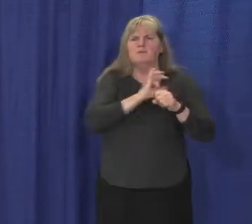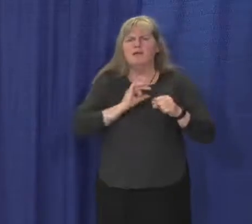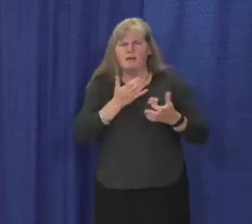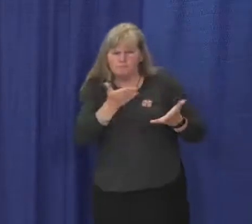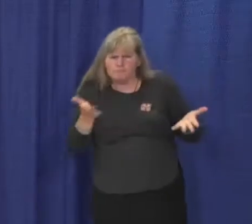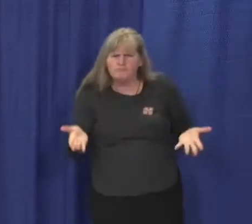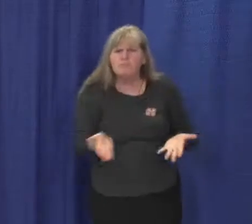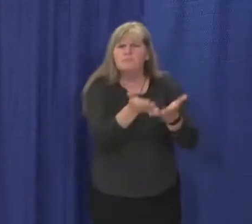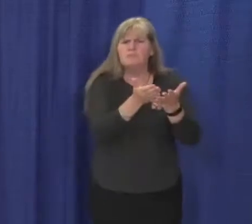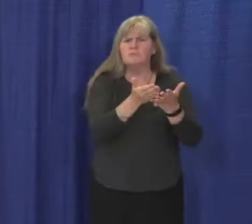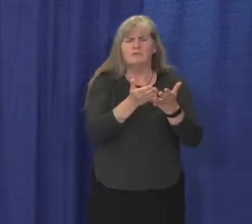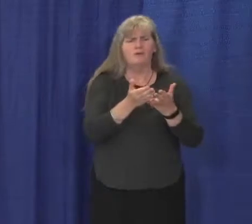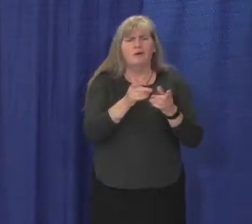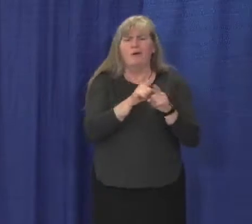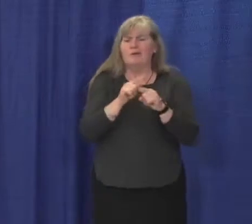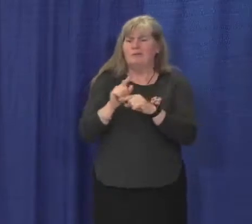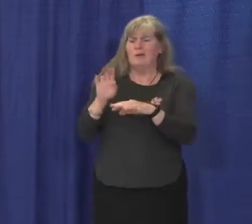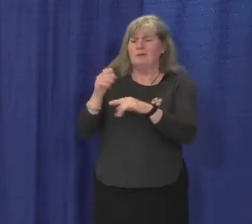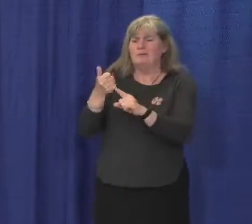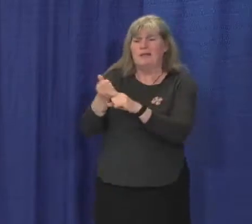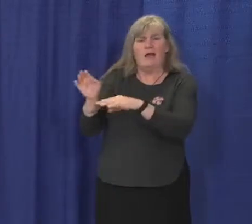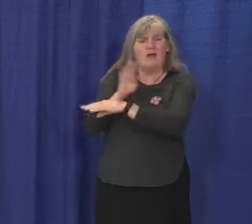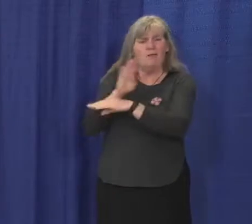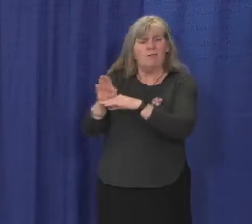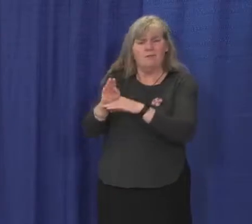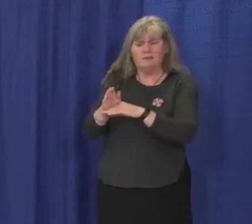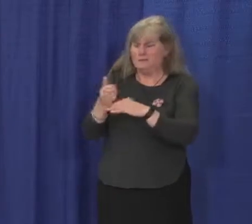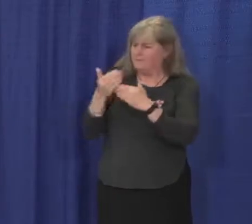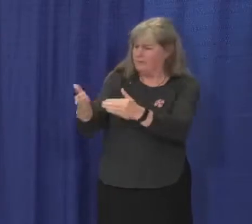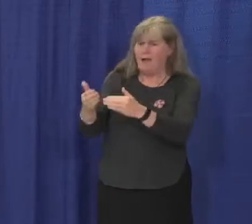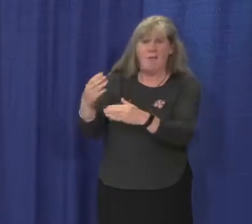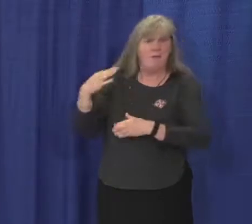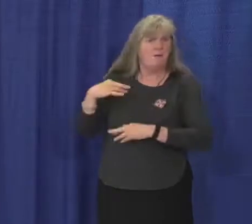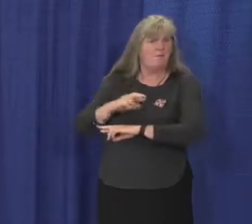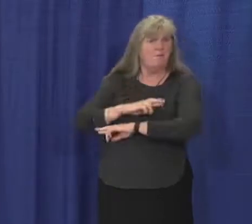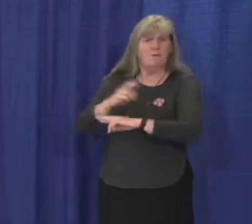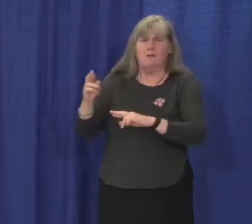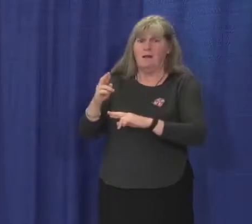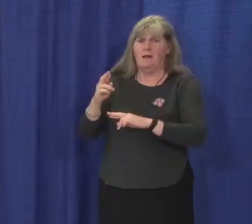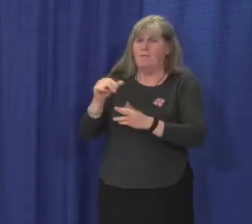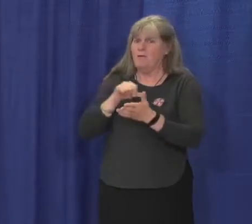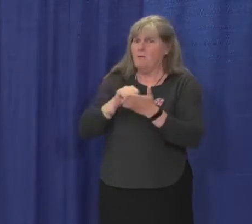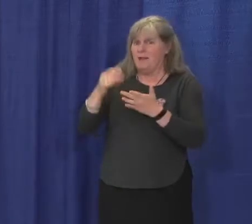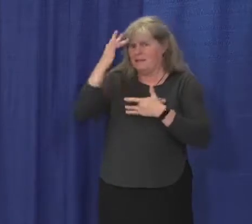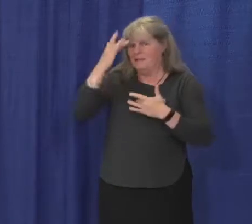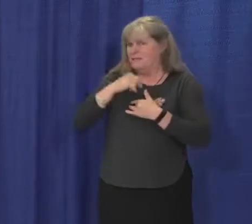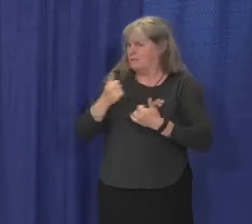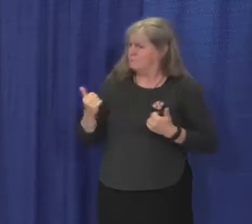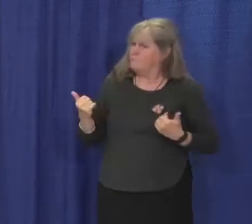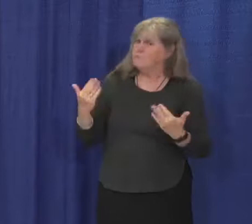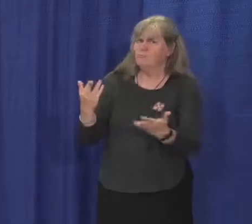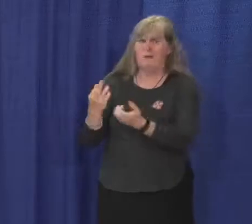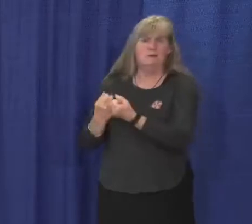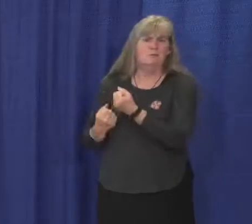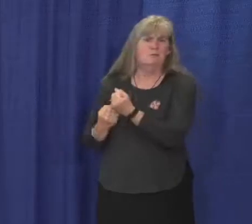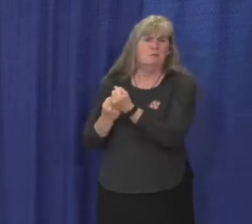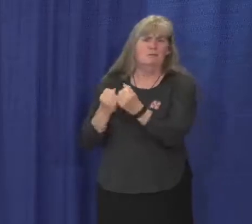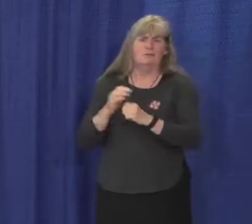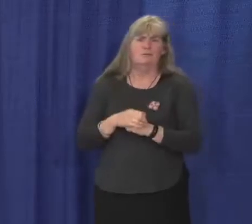and family and colleagues. Encourage private employers to apply.